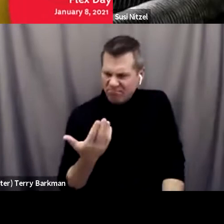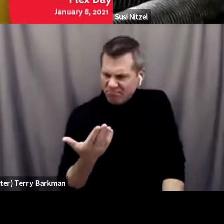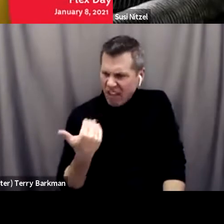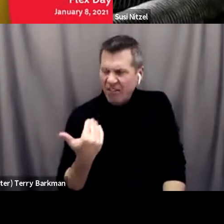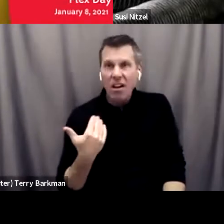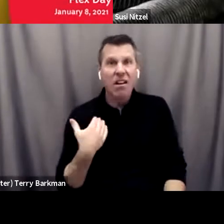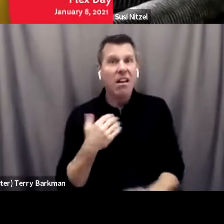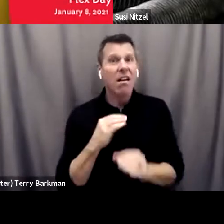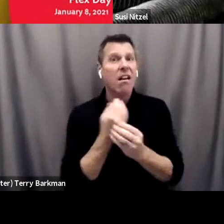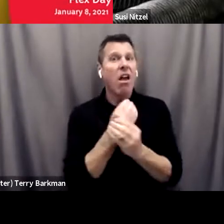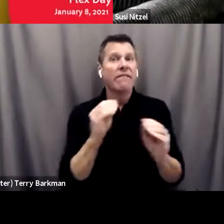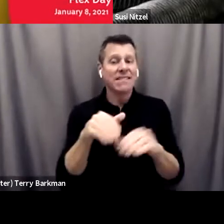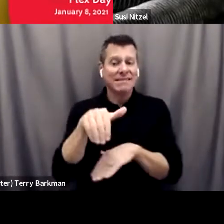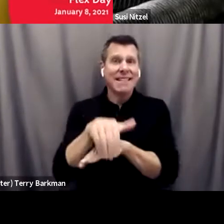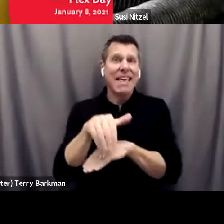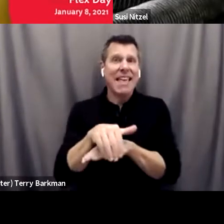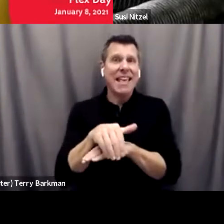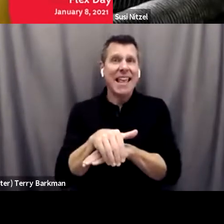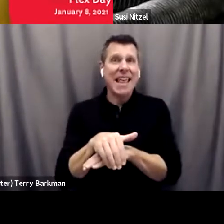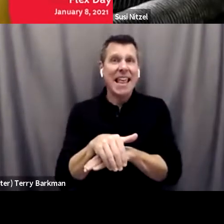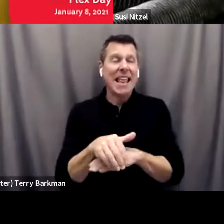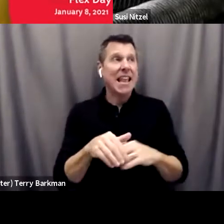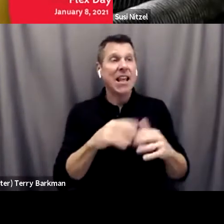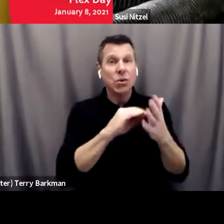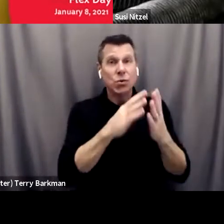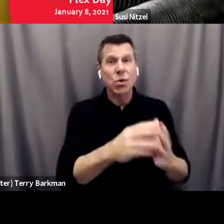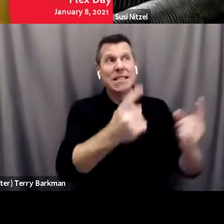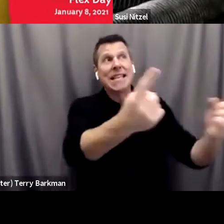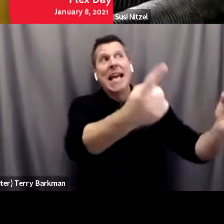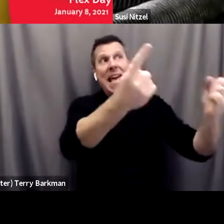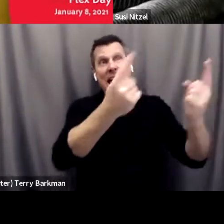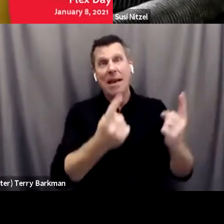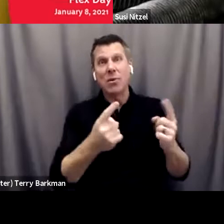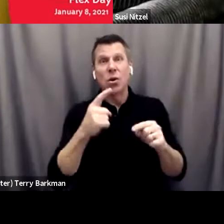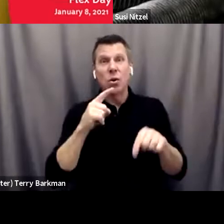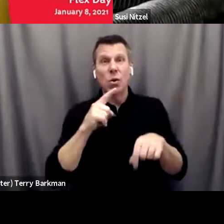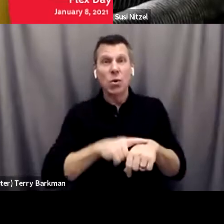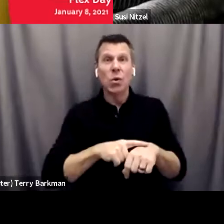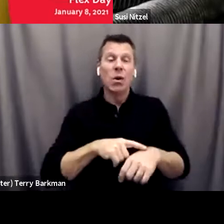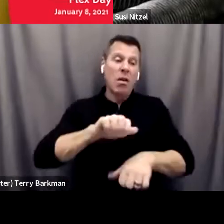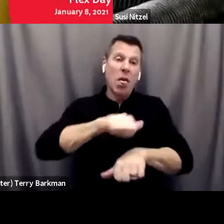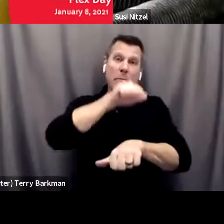night and many times students wouldn't attend their their scheduled appointments because there's just so much going on, right? They're